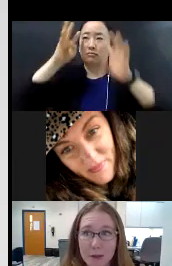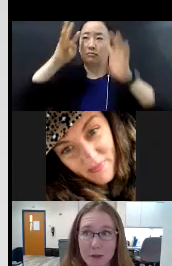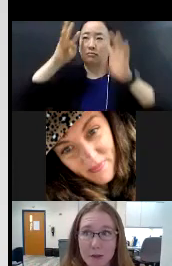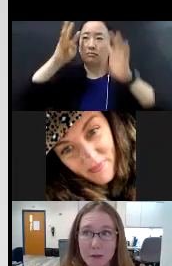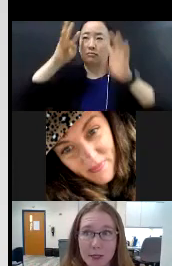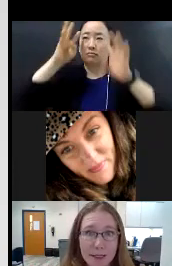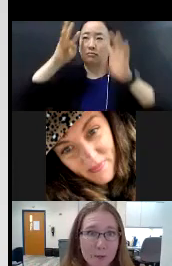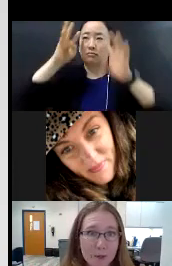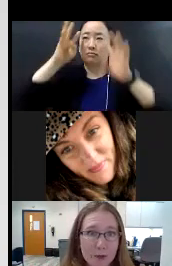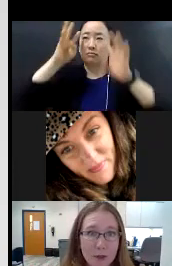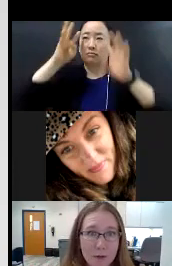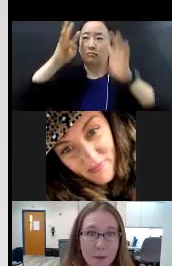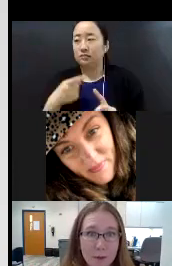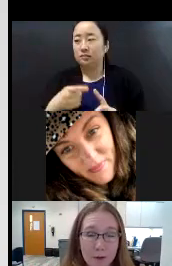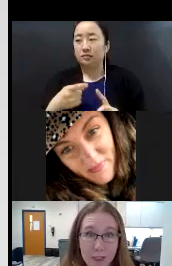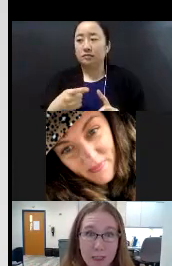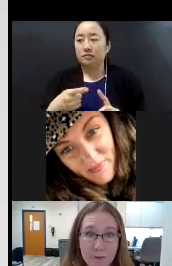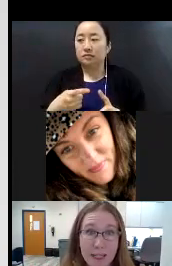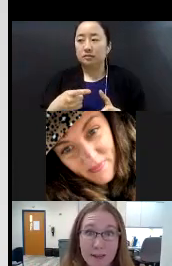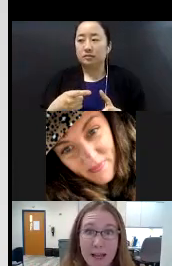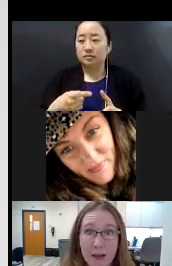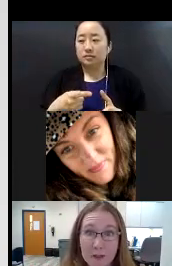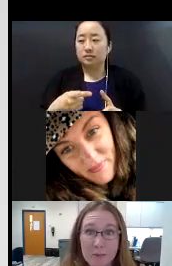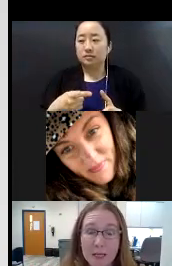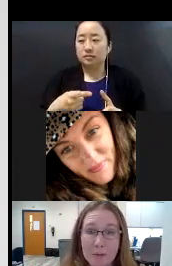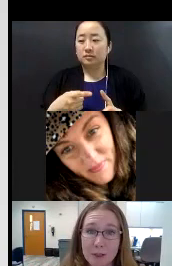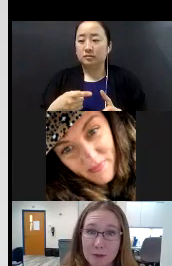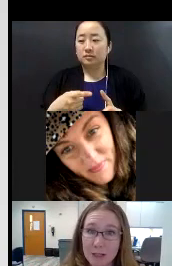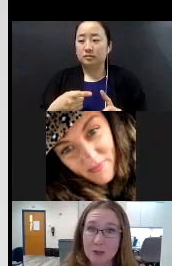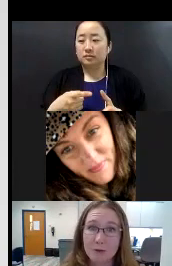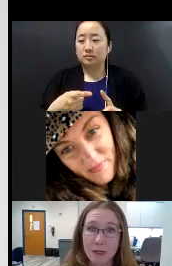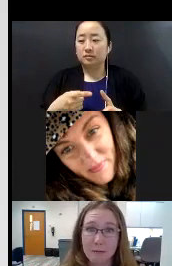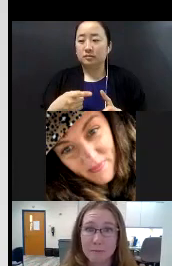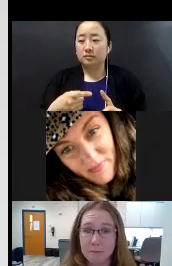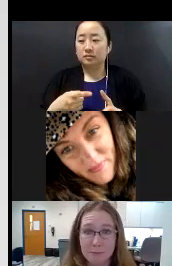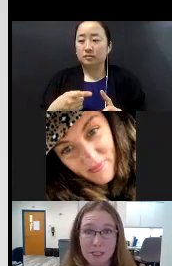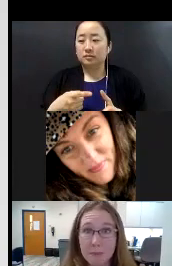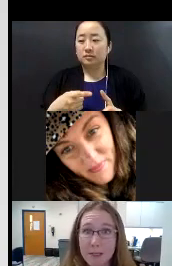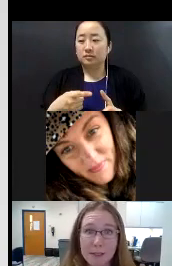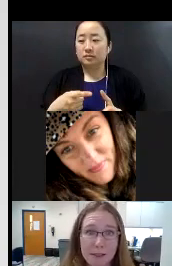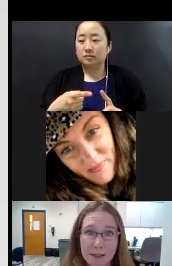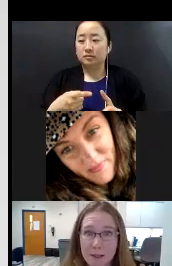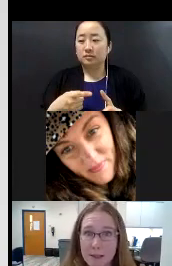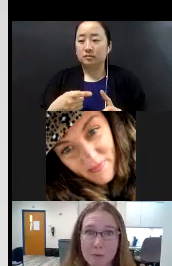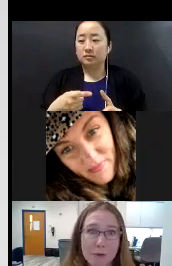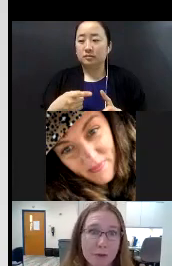SIZABLE RESTRUCTURE REMODEL TO JUST GET IN THE HOUSE TO GET TO A SPACE THAT IS ACCESSIBLE, TO